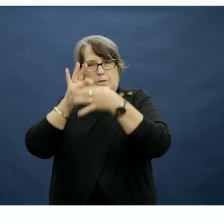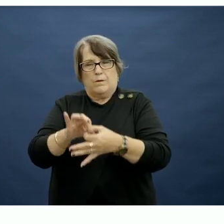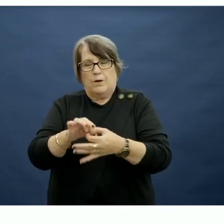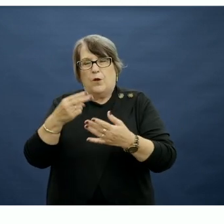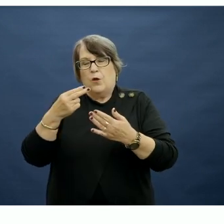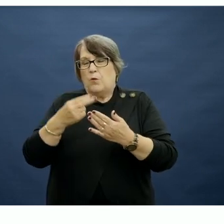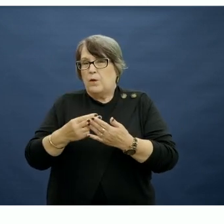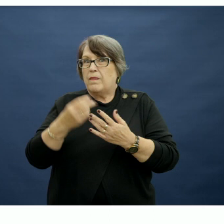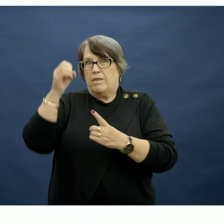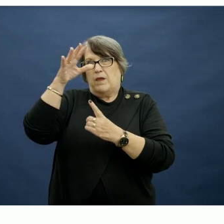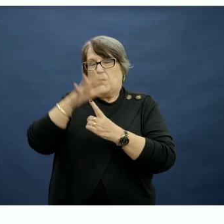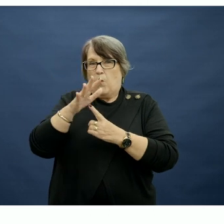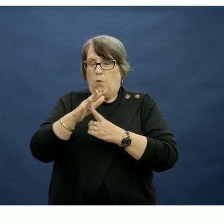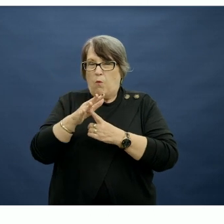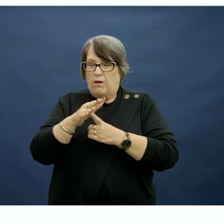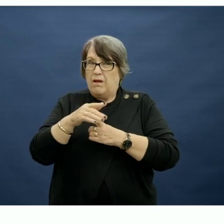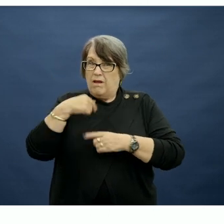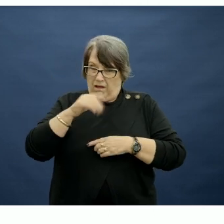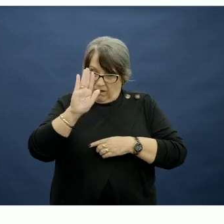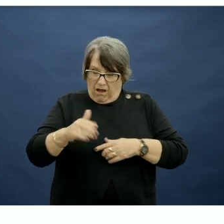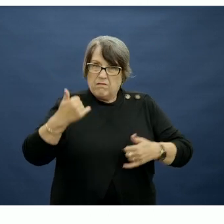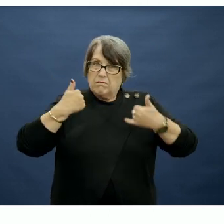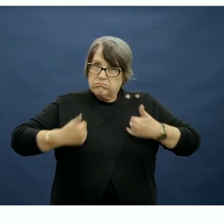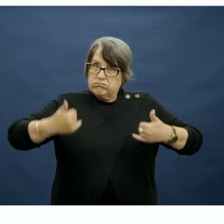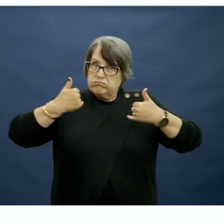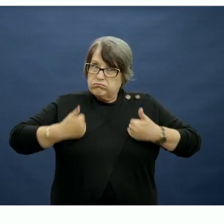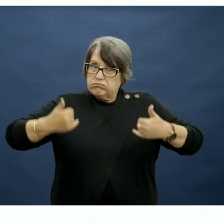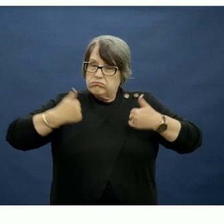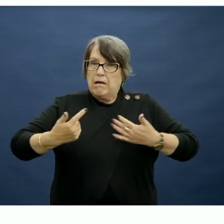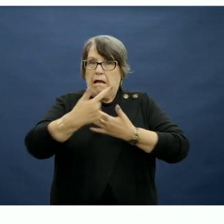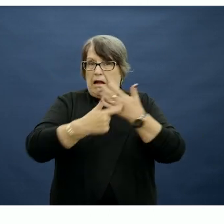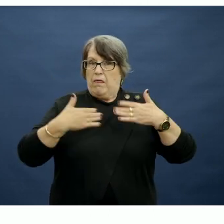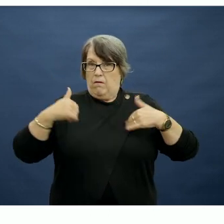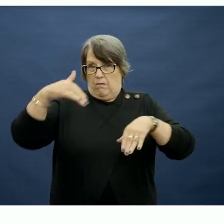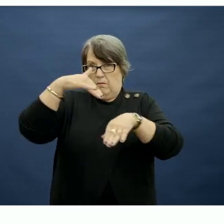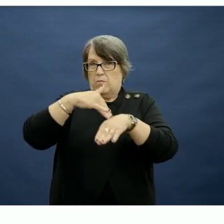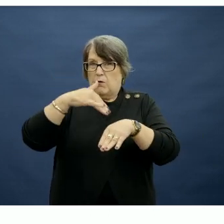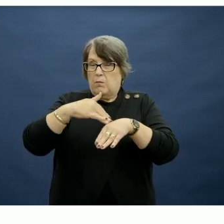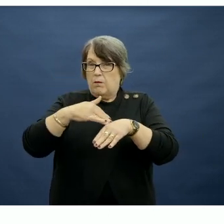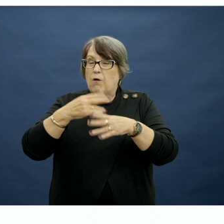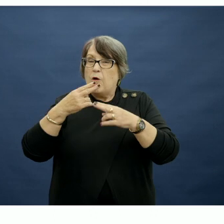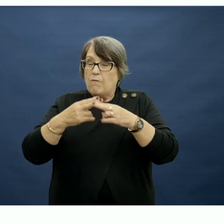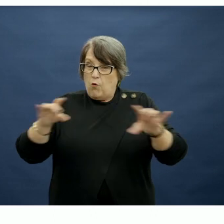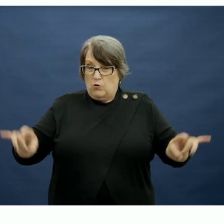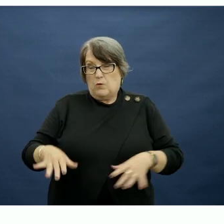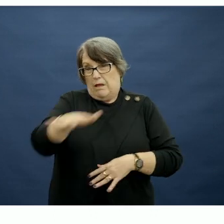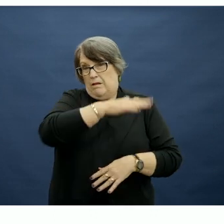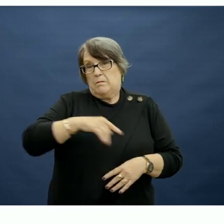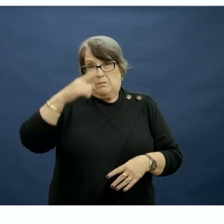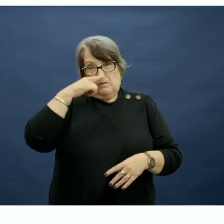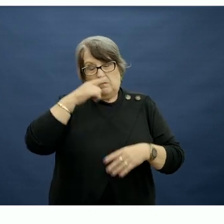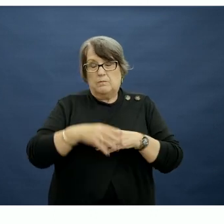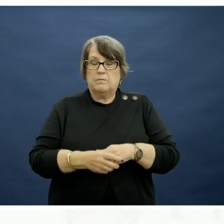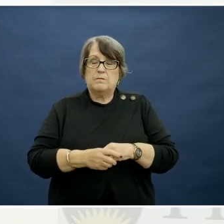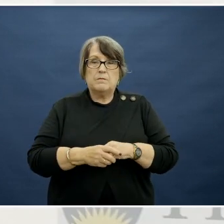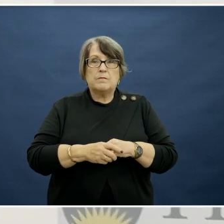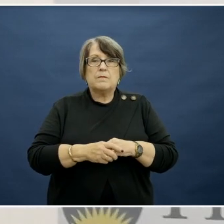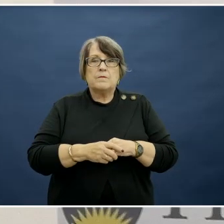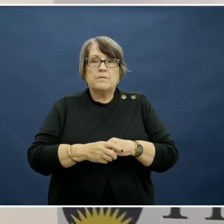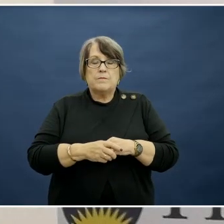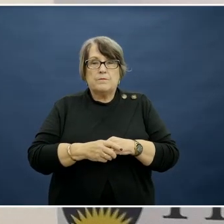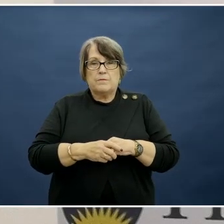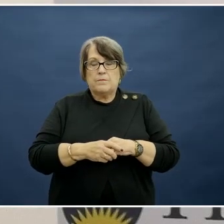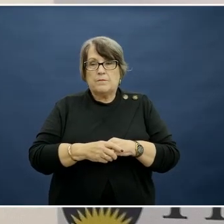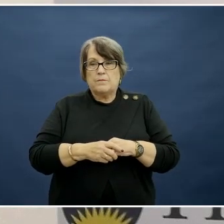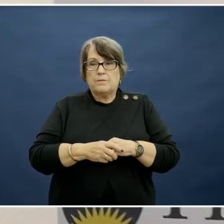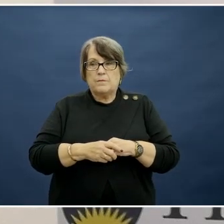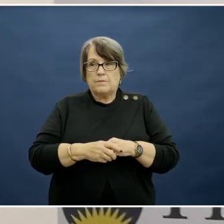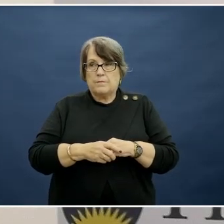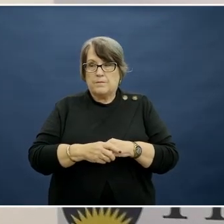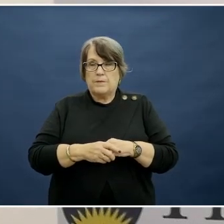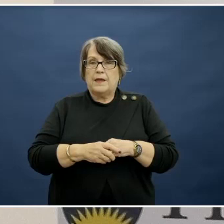significant chronic disease and other health concerns facing Australia as a population.